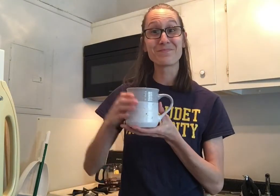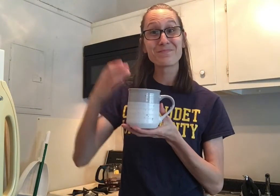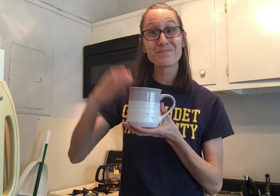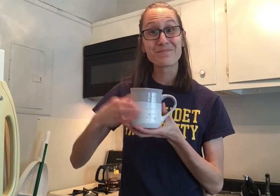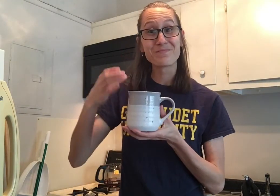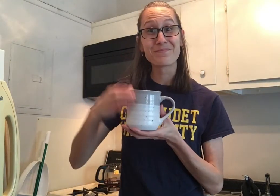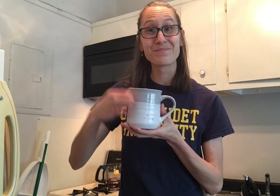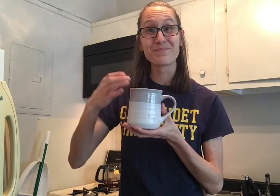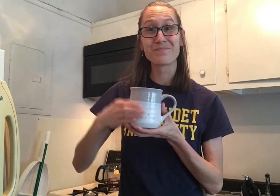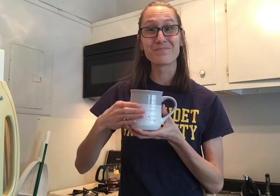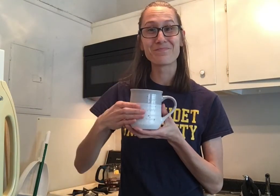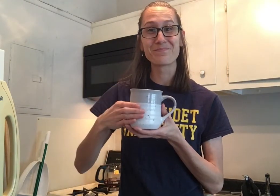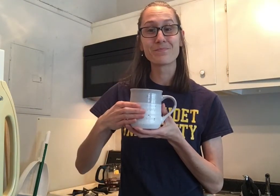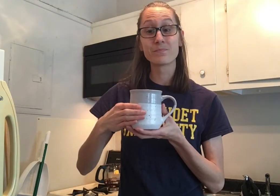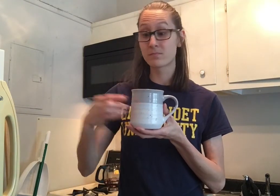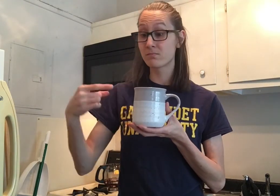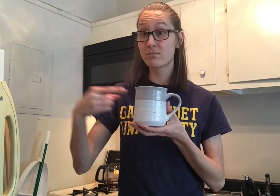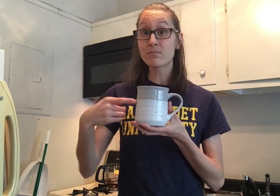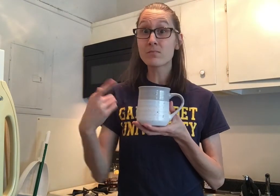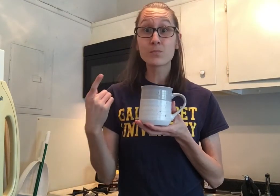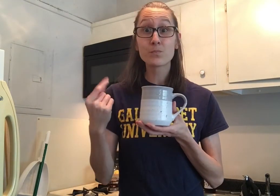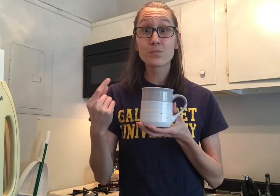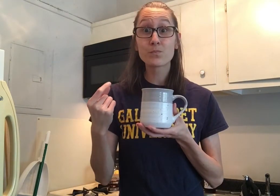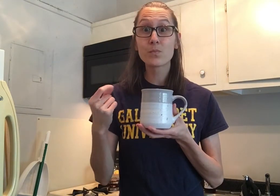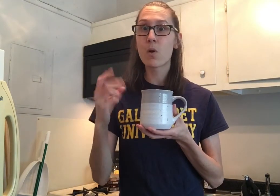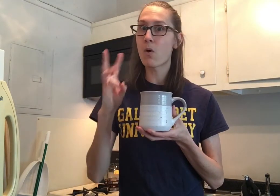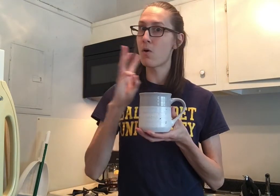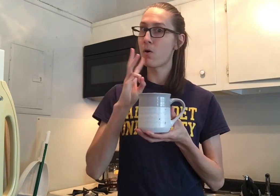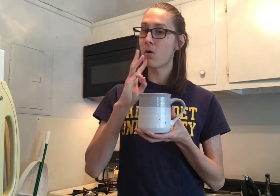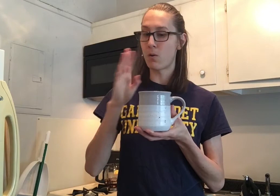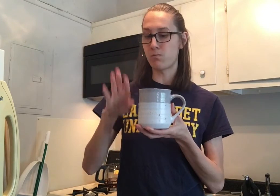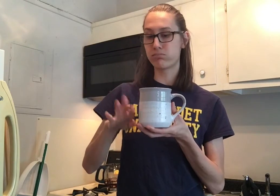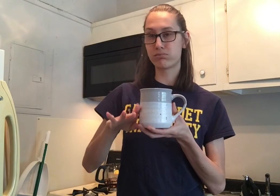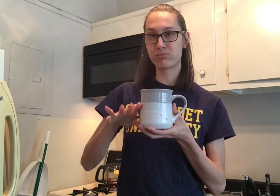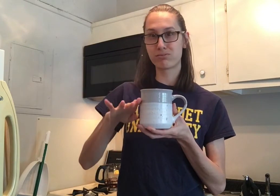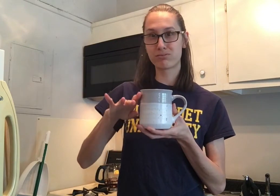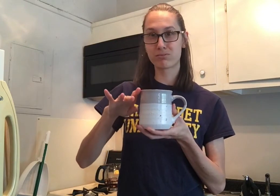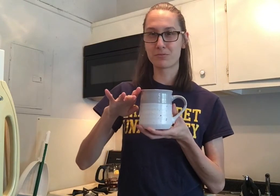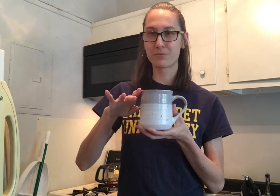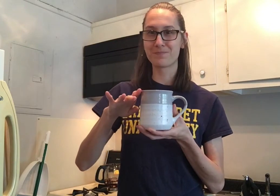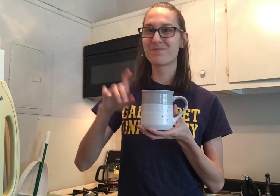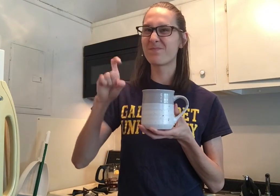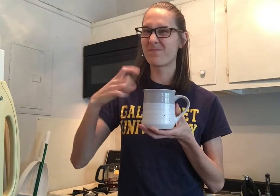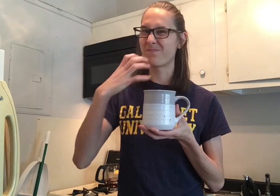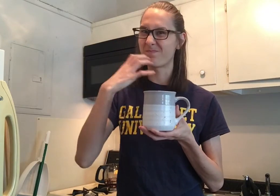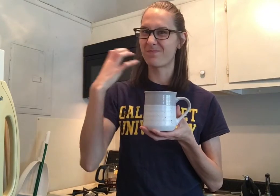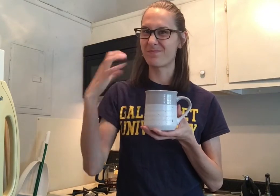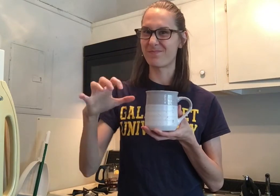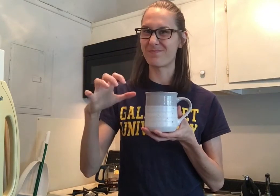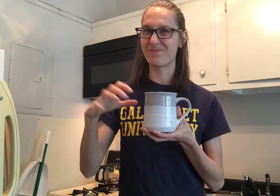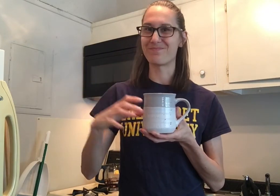A cup You're going to fill it up with water It will need to be hot